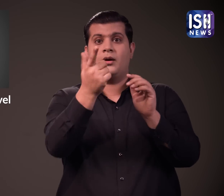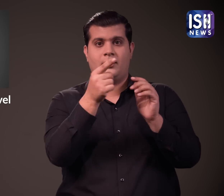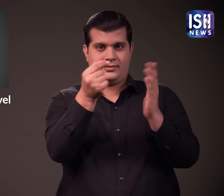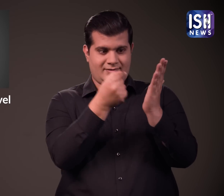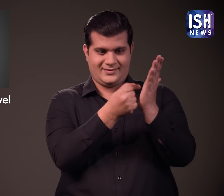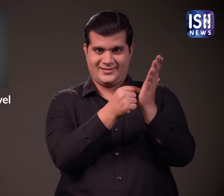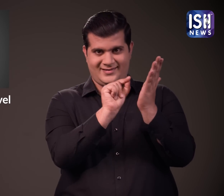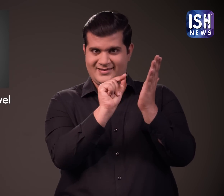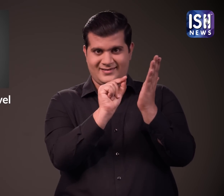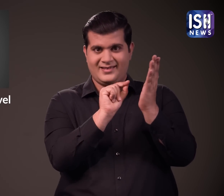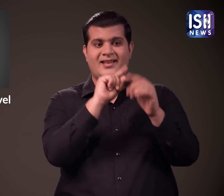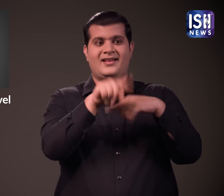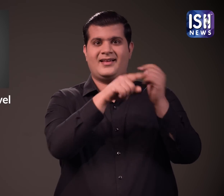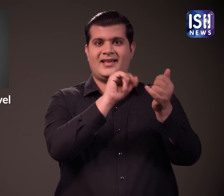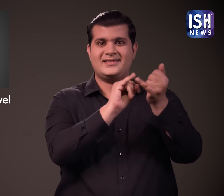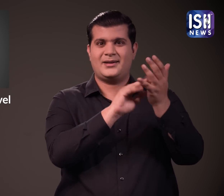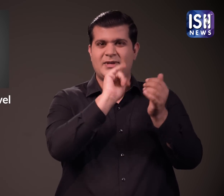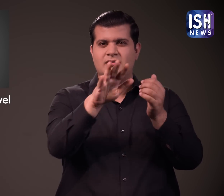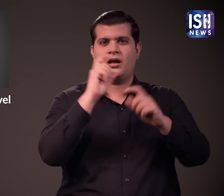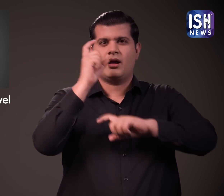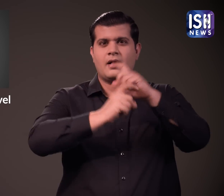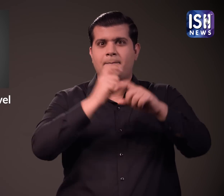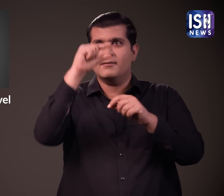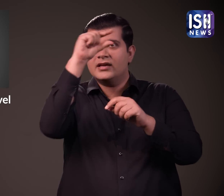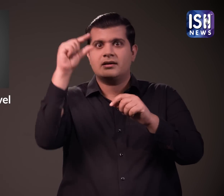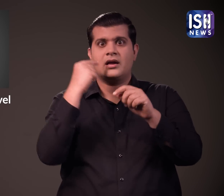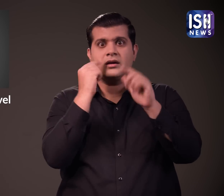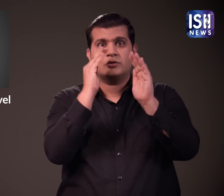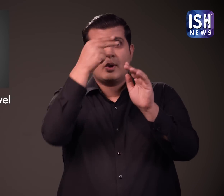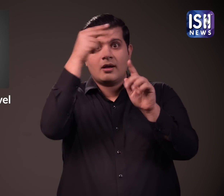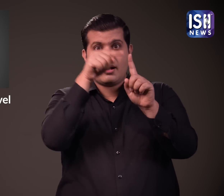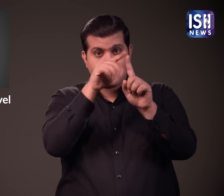When agree pay for the insurance, you get an SMS with the name of the insurance company.